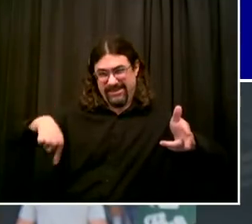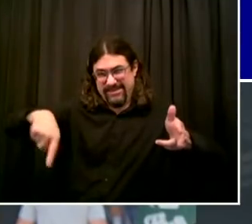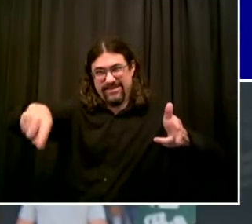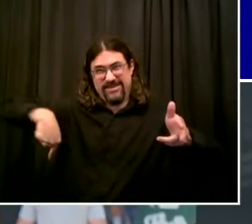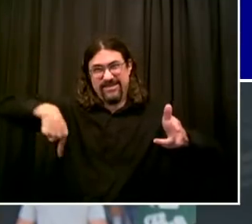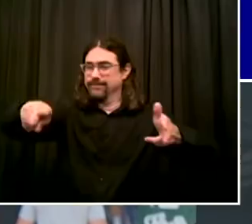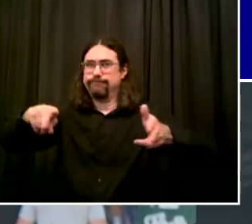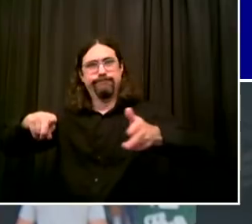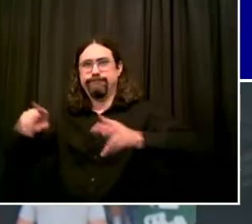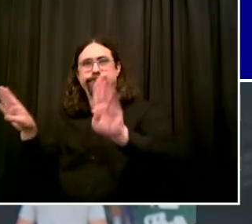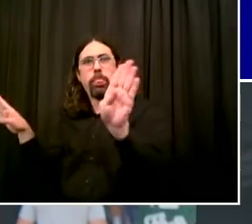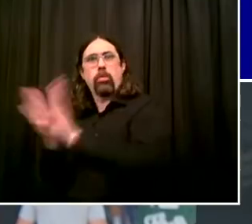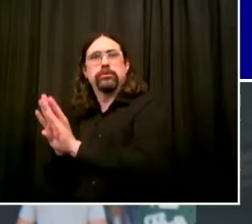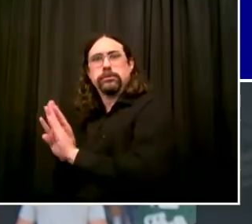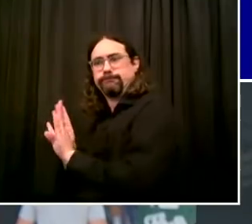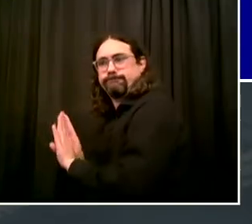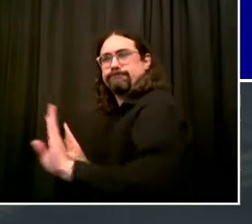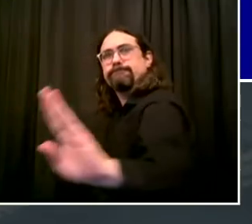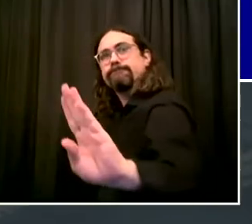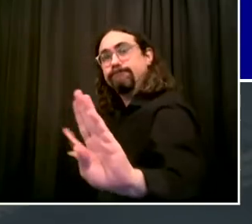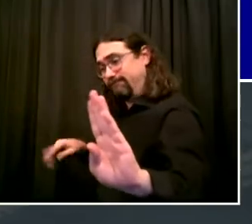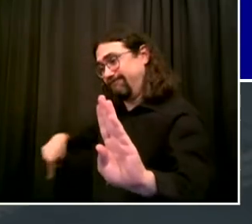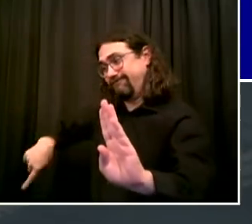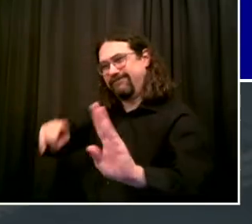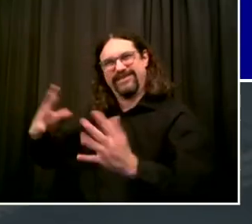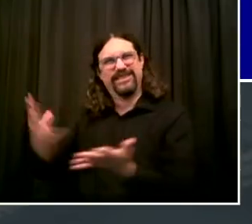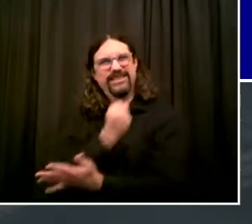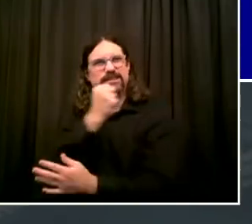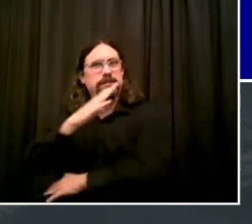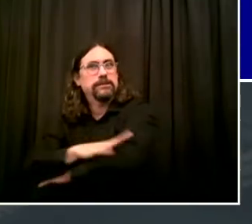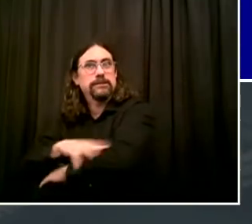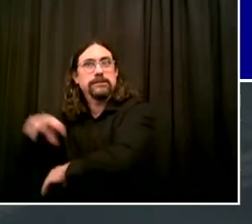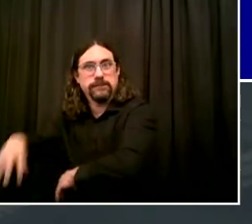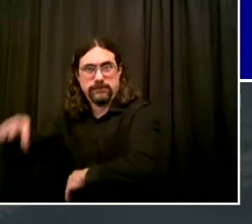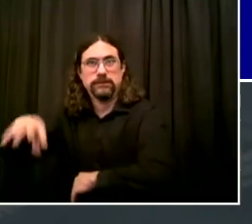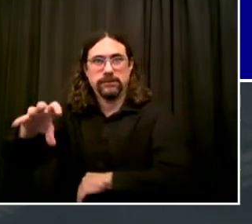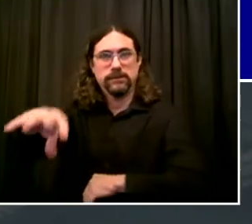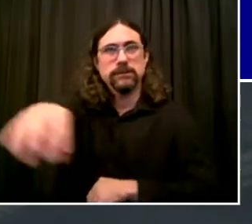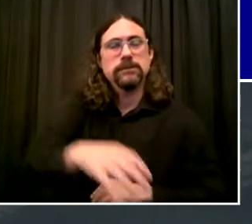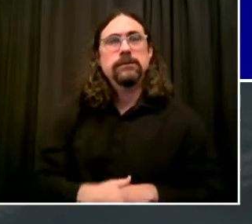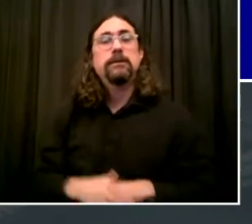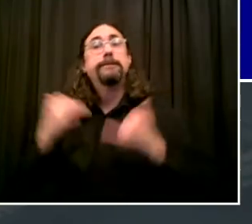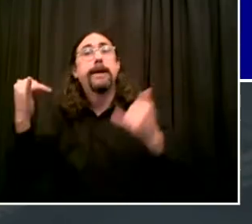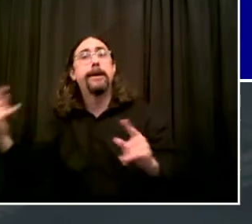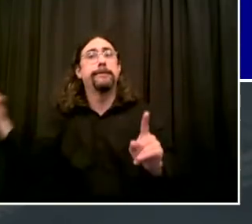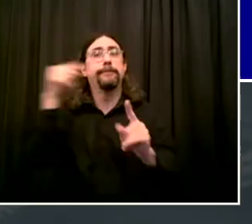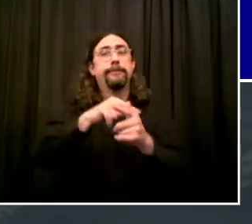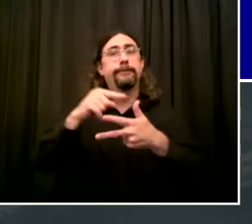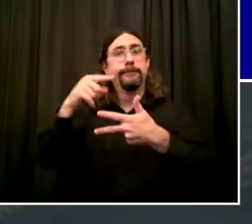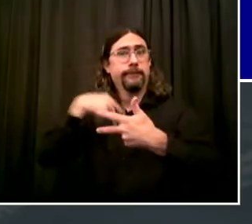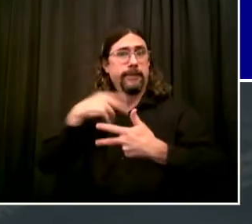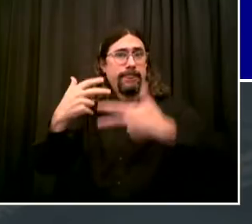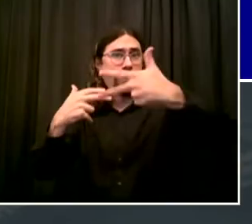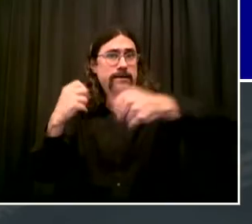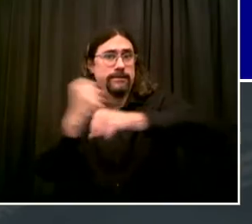THE TRAFFIC. WE CAN TALK IT THROUGH AND MAKE RSUE ERSTAURANT OWNERGES T THT A PART RIGHT. IT IS GOING GREAT AND PEOPLE LOVE IT. IT IS PRODUCTIVE THAT WE HAVE